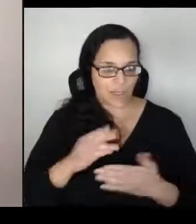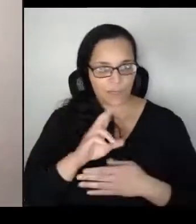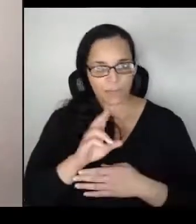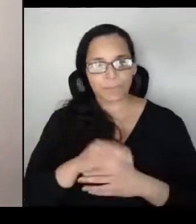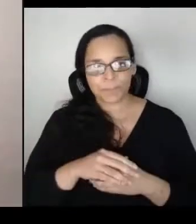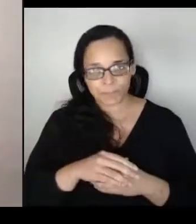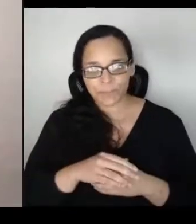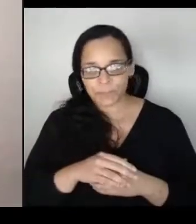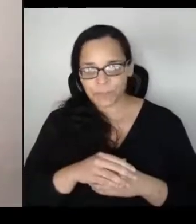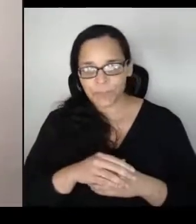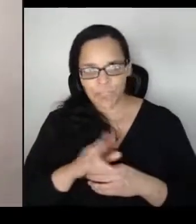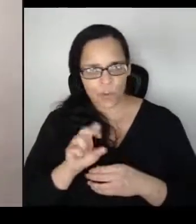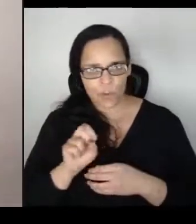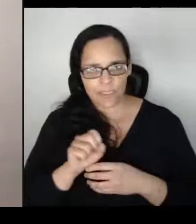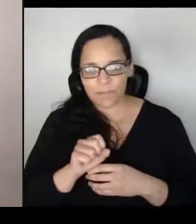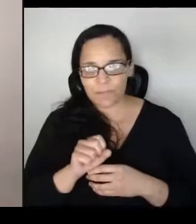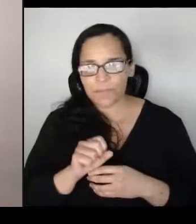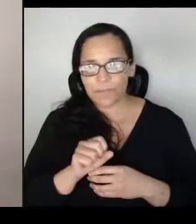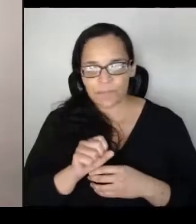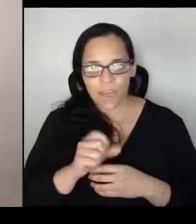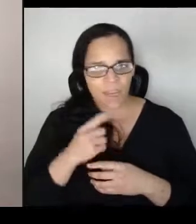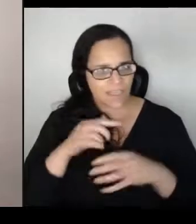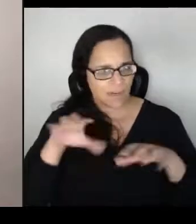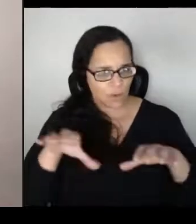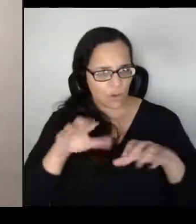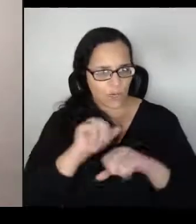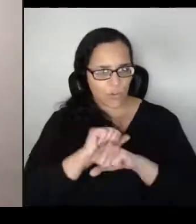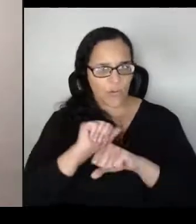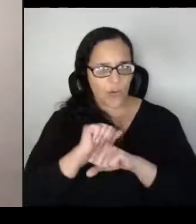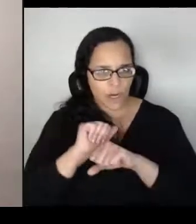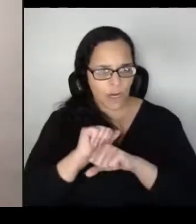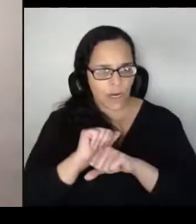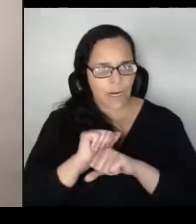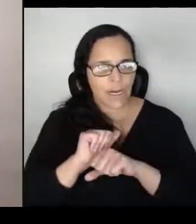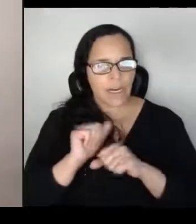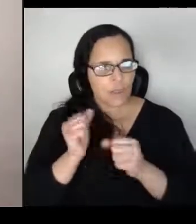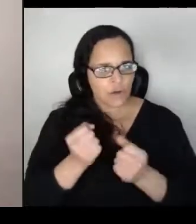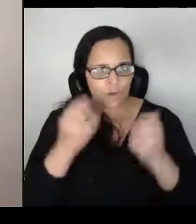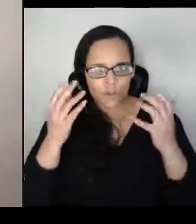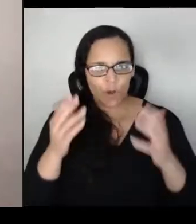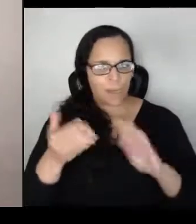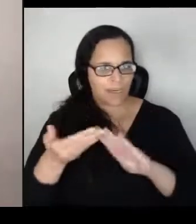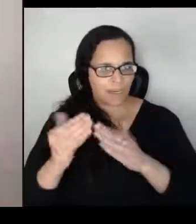And as I'm doing that work, there are so many community members who are willing